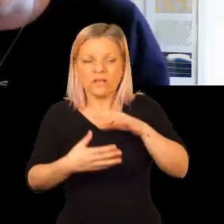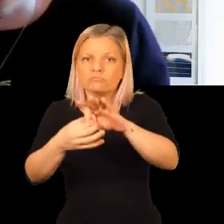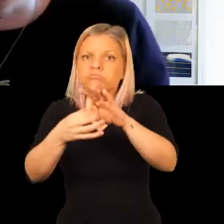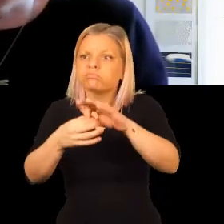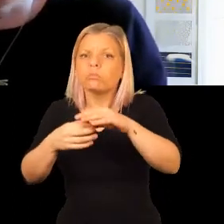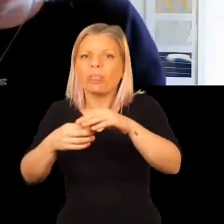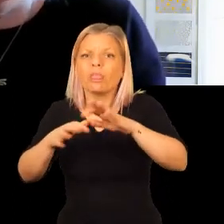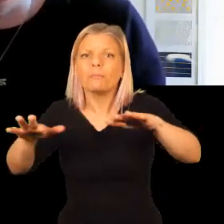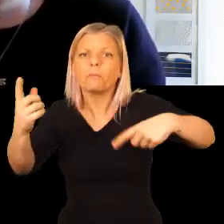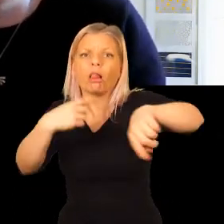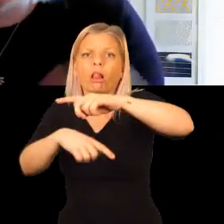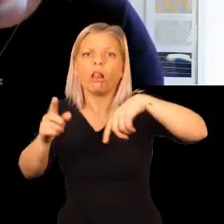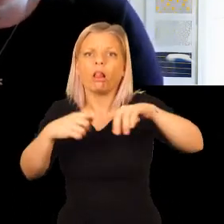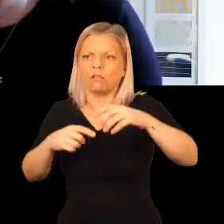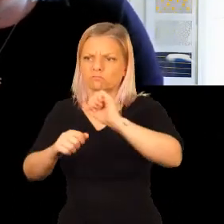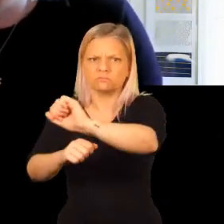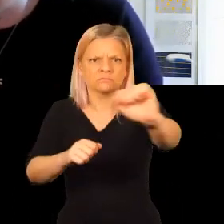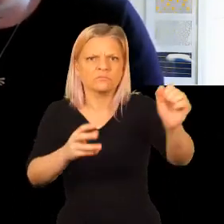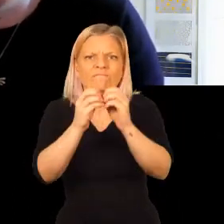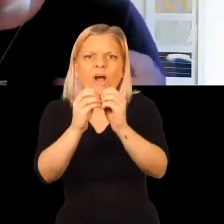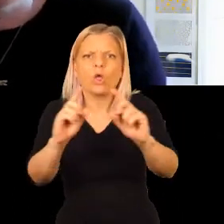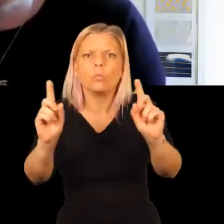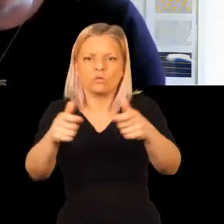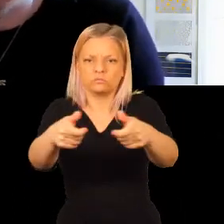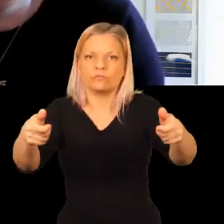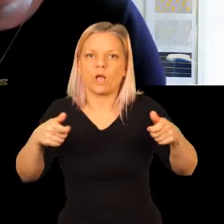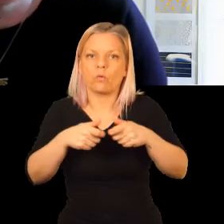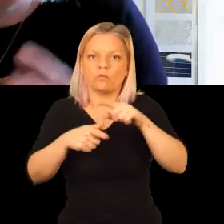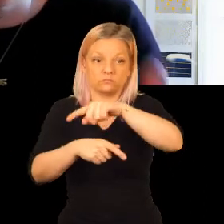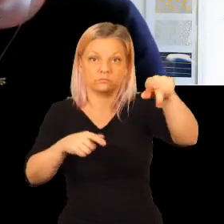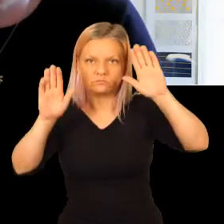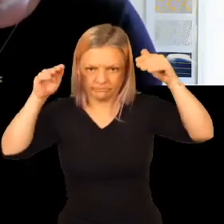of our work we we worked with people to develop a values framework because that was part of